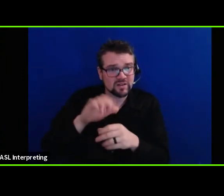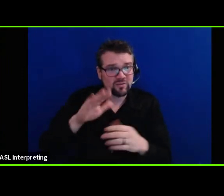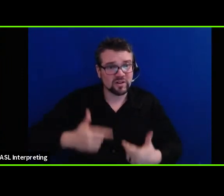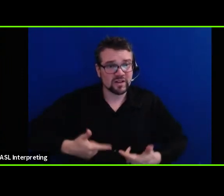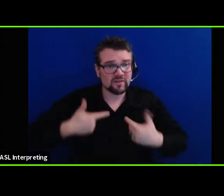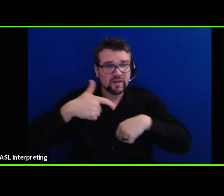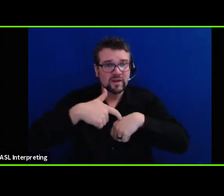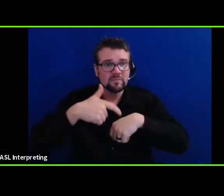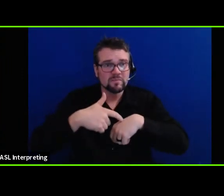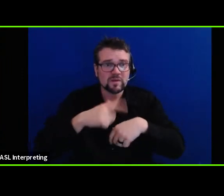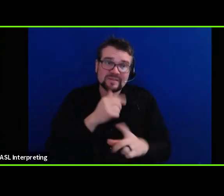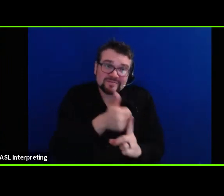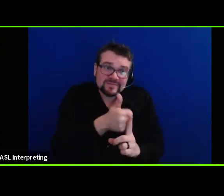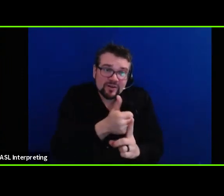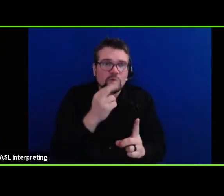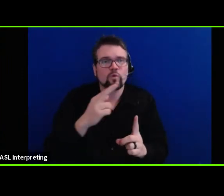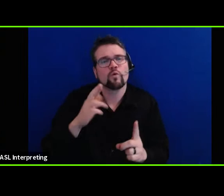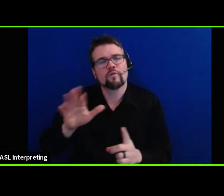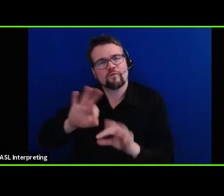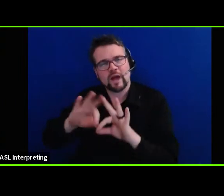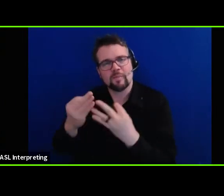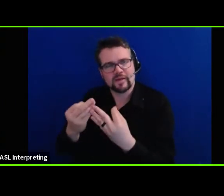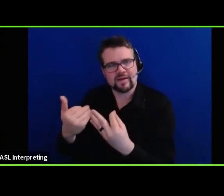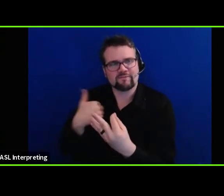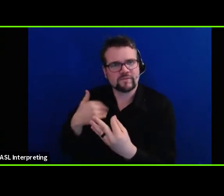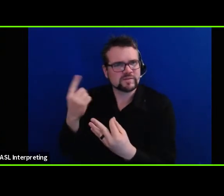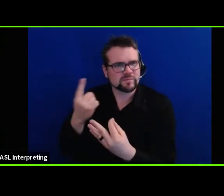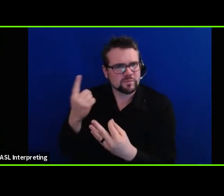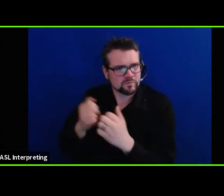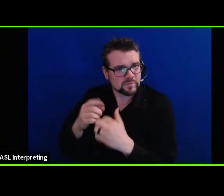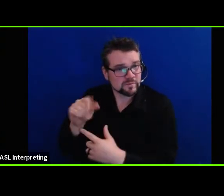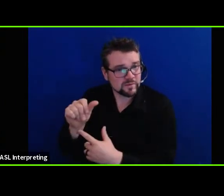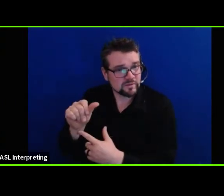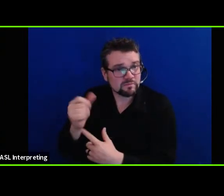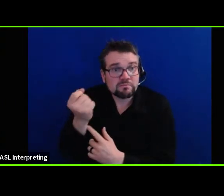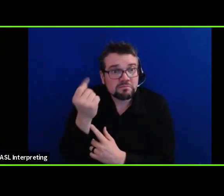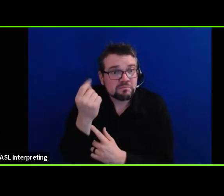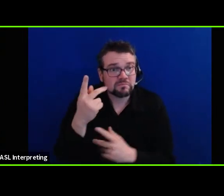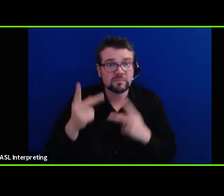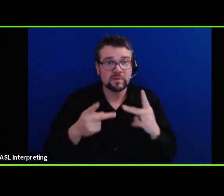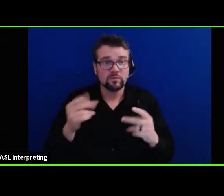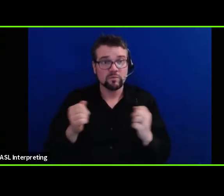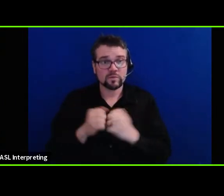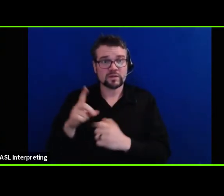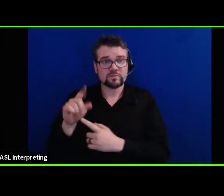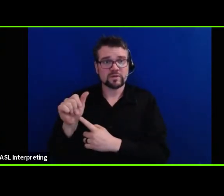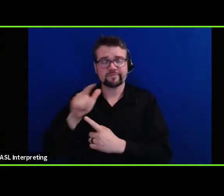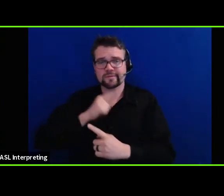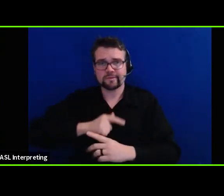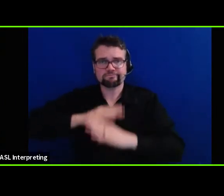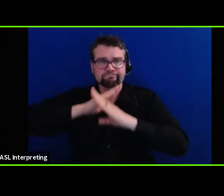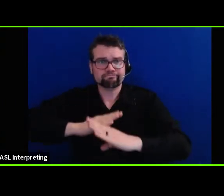OR WITHIN THEIR FAMILY. AND YET PERSONS WITH DISABILITIES CONTINUE TO FACE BARRIERS EVERY DAY, BOTH